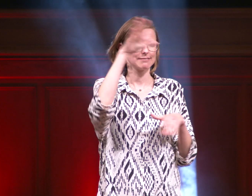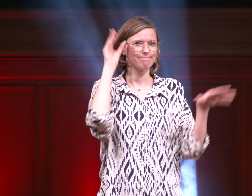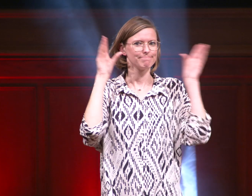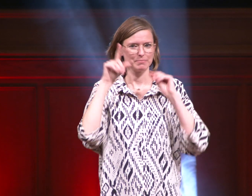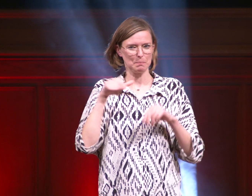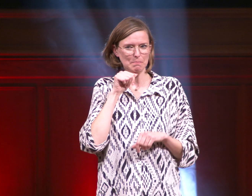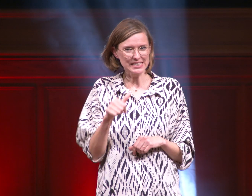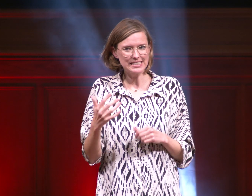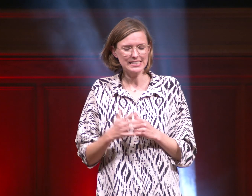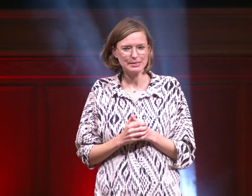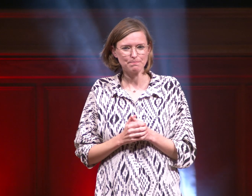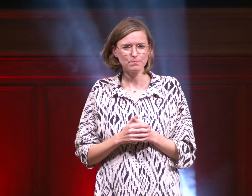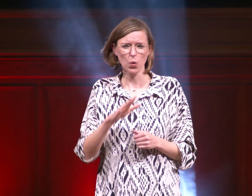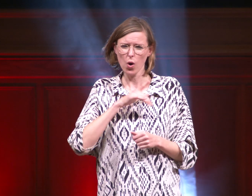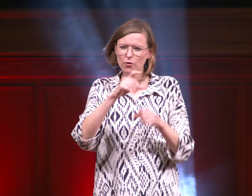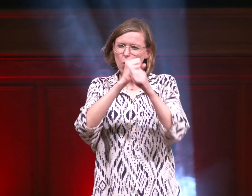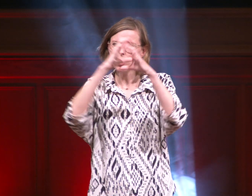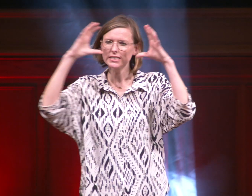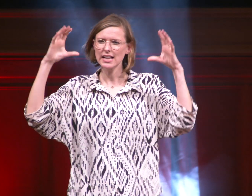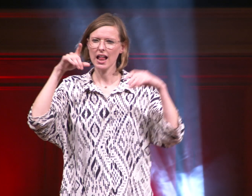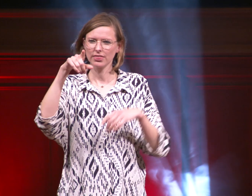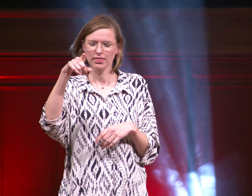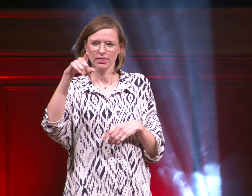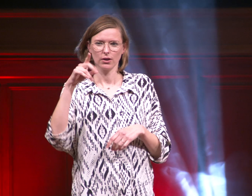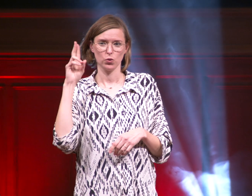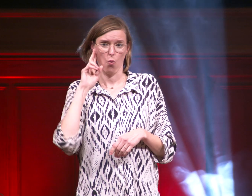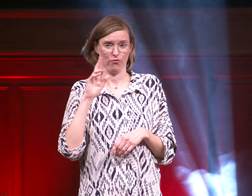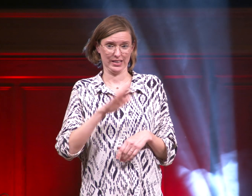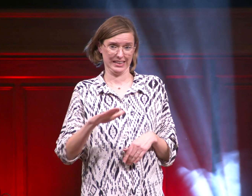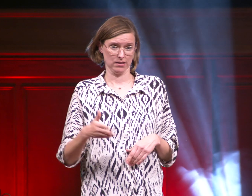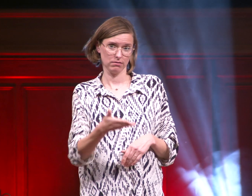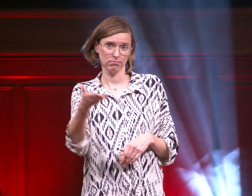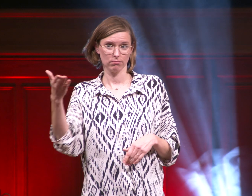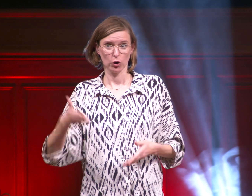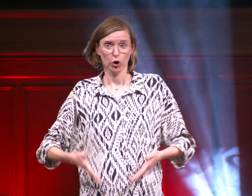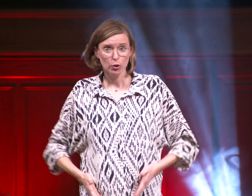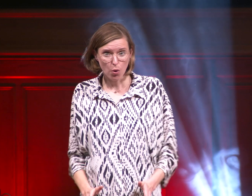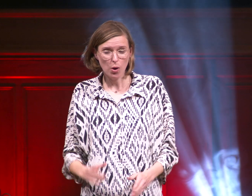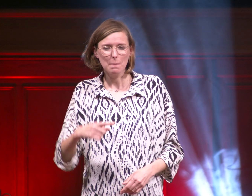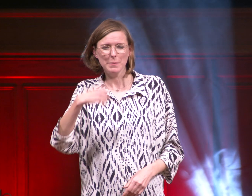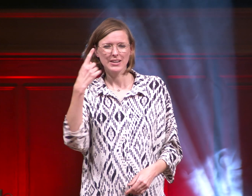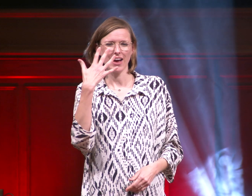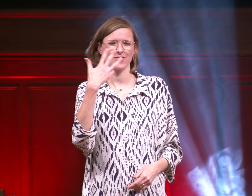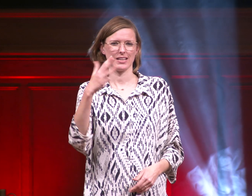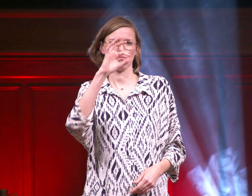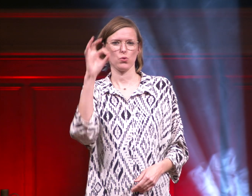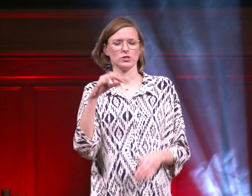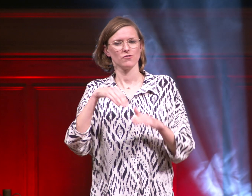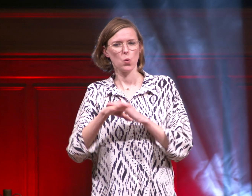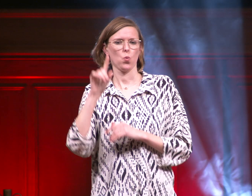All information is based on spoken language, and that's what we miss. And also, just for your information,